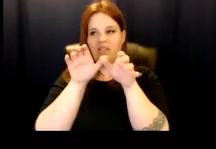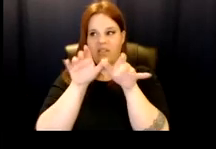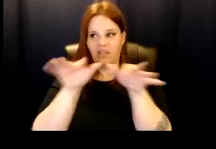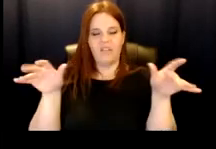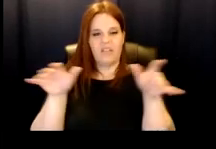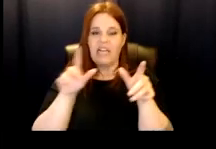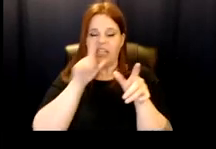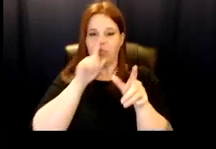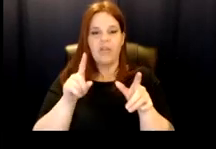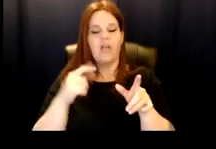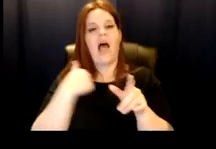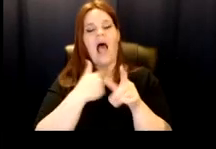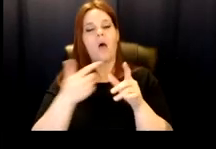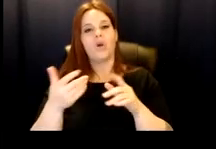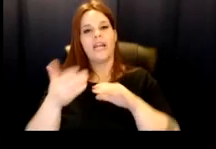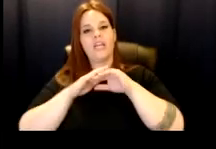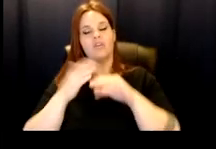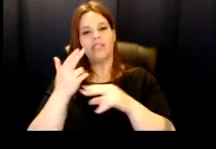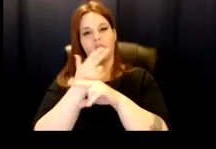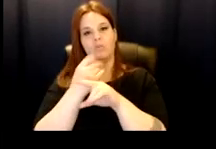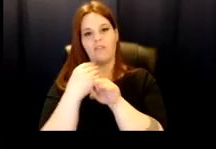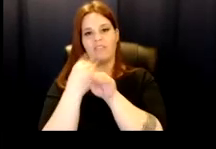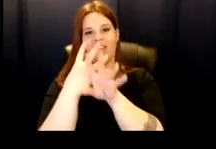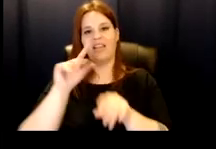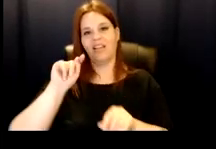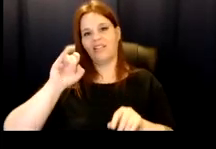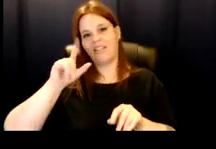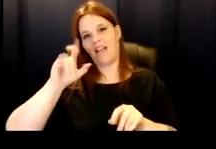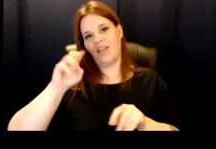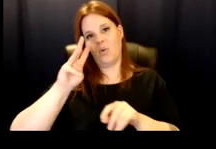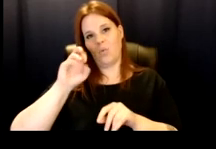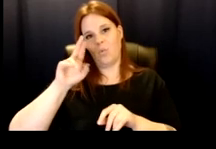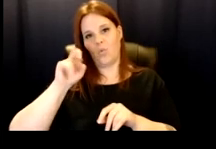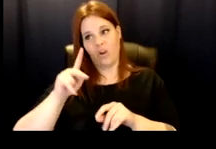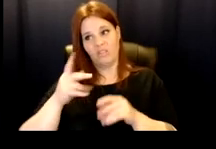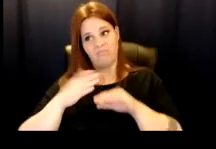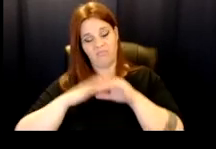related work arrangement means that, again, we could further amplify disparities in disability